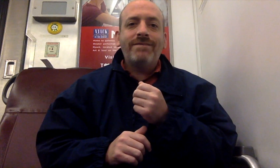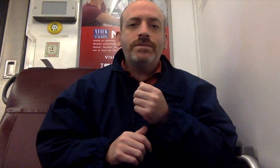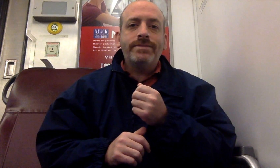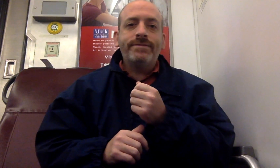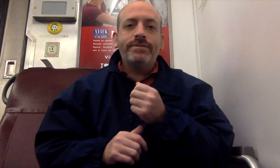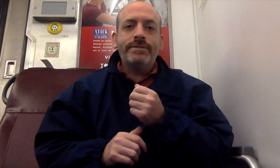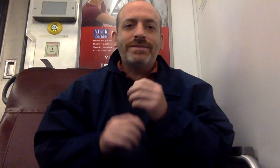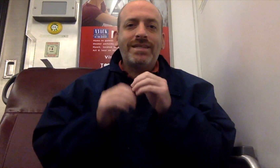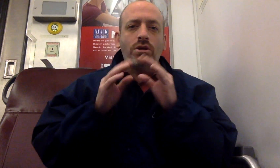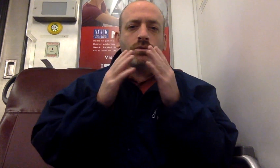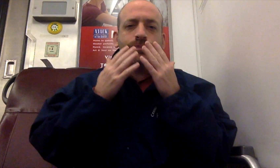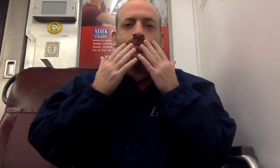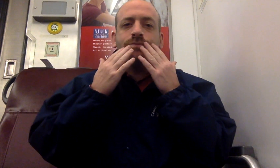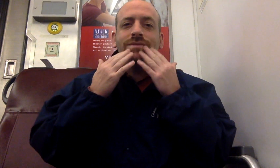qualified readers,